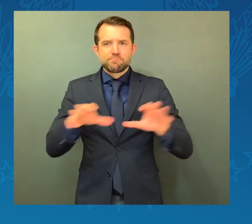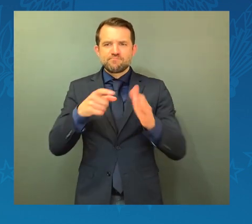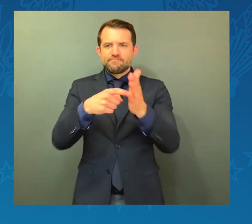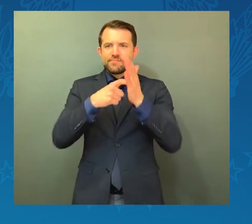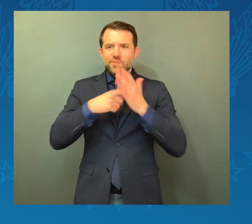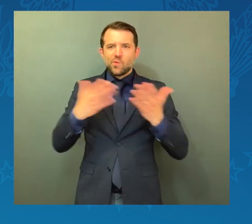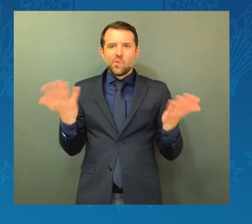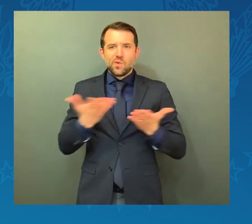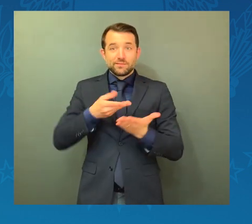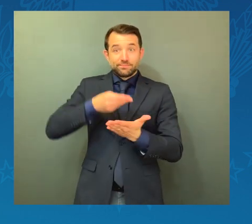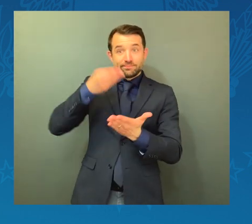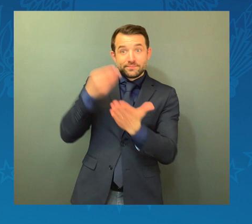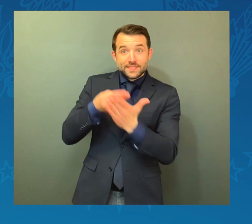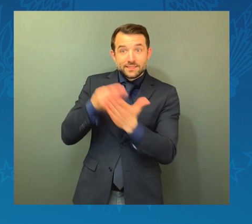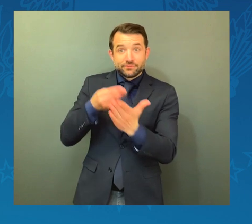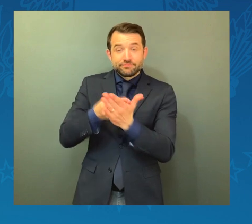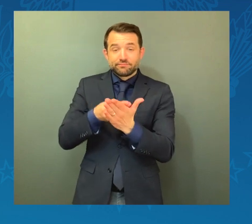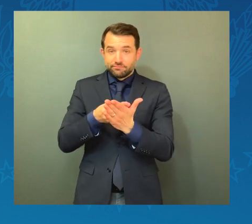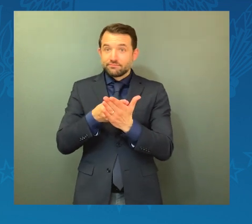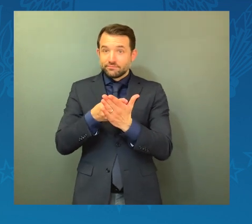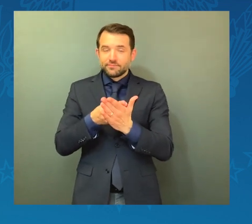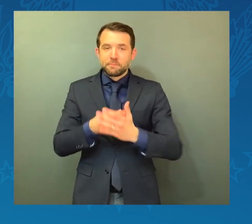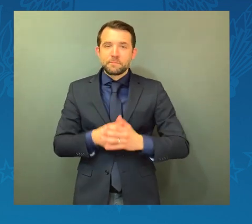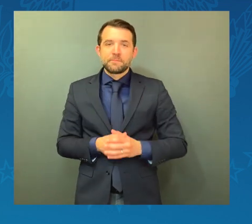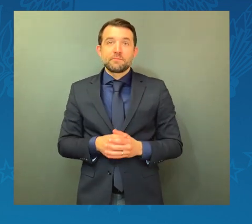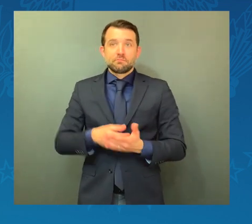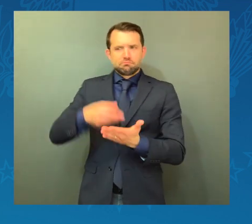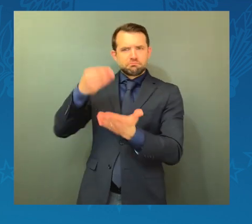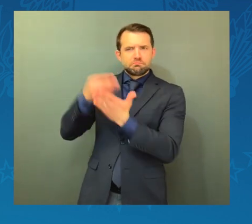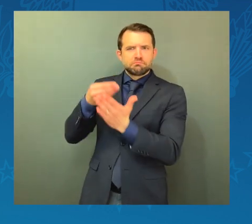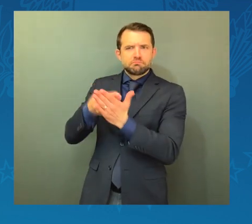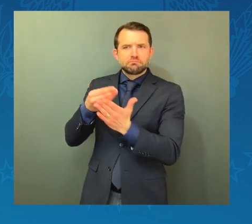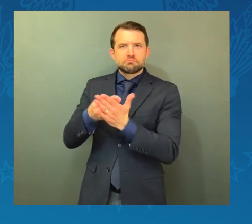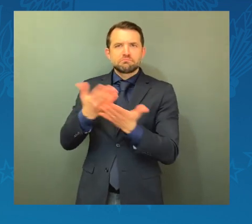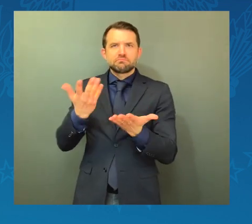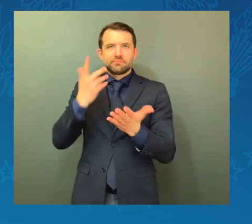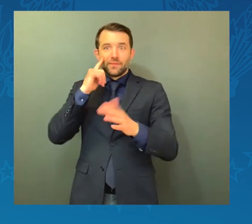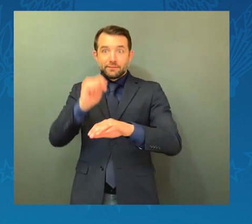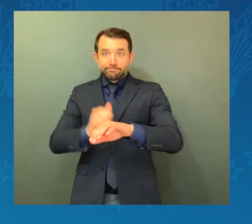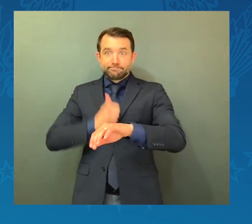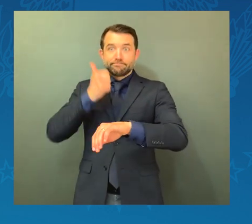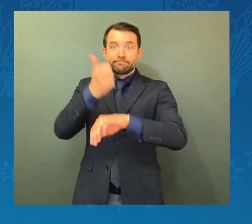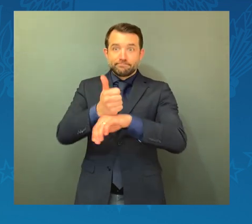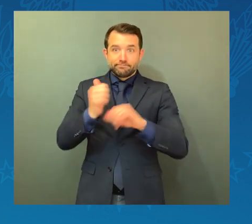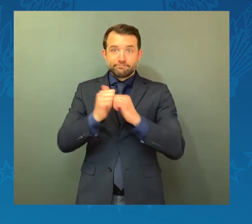capital to start and grow a business or buy or renovate a home.